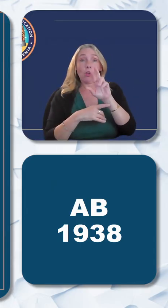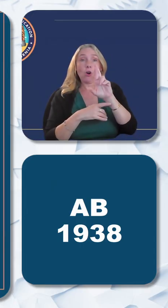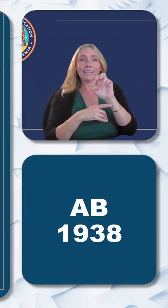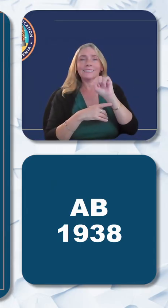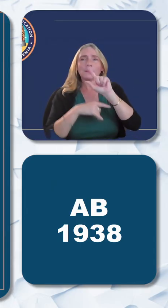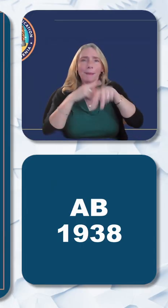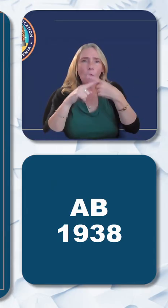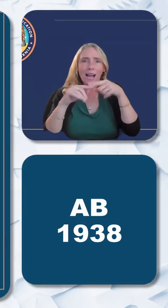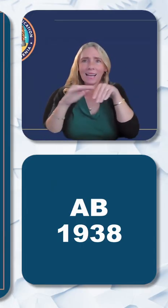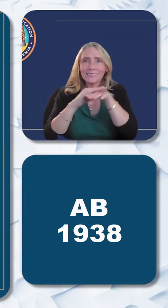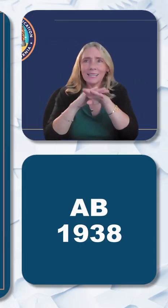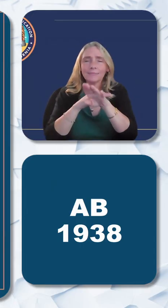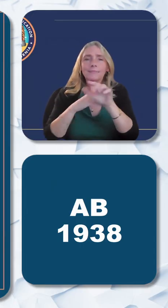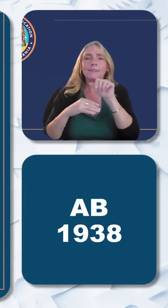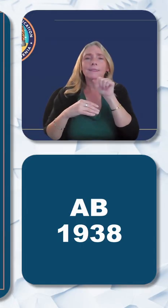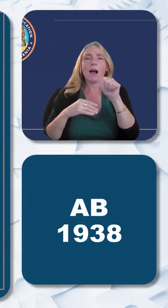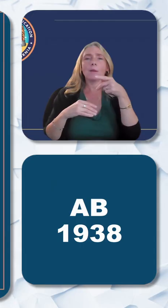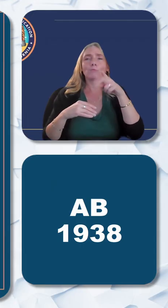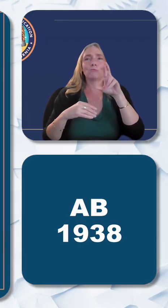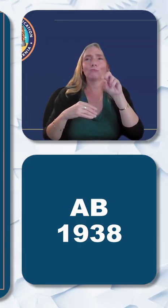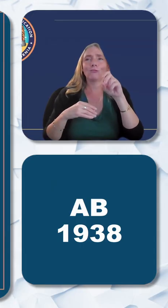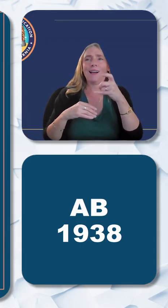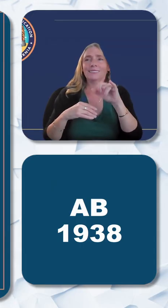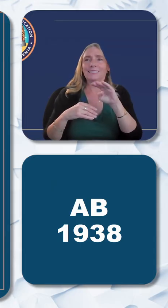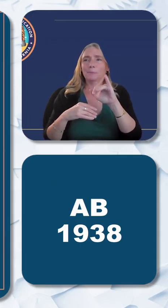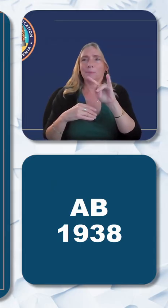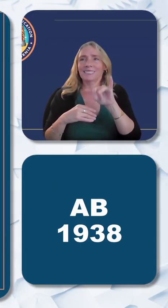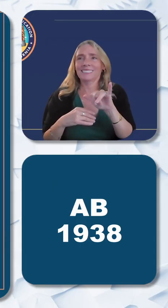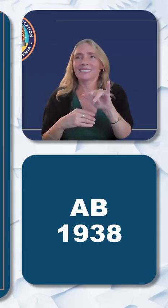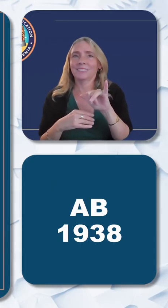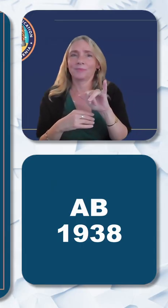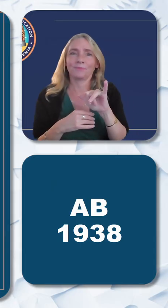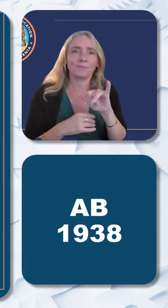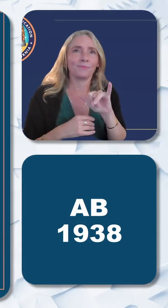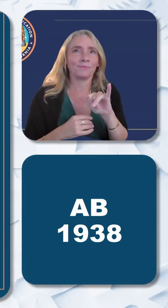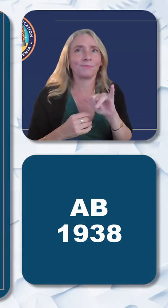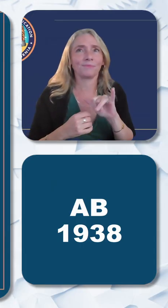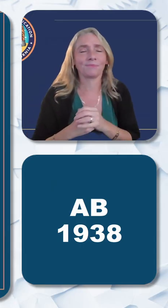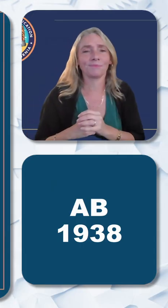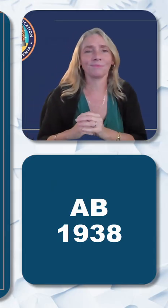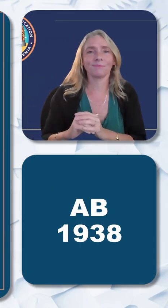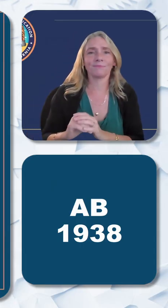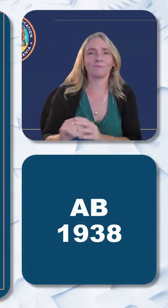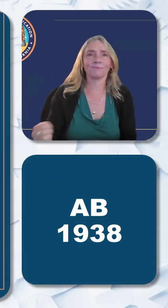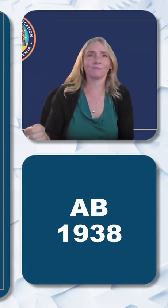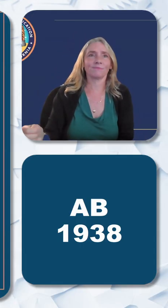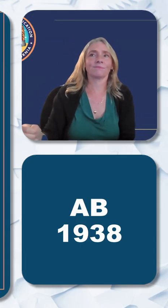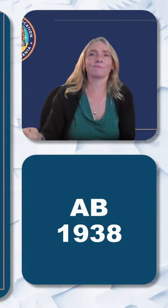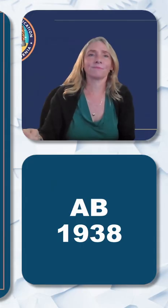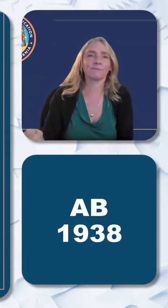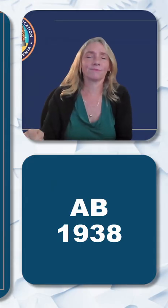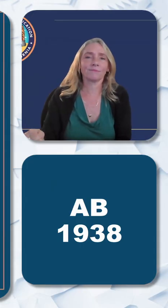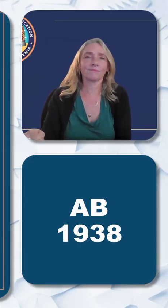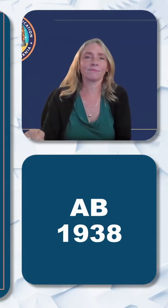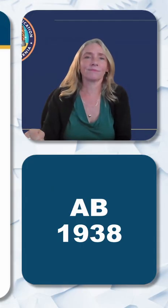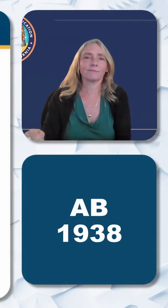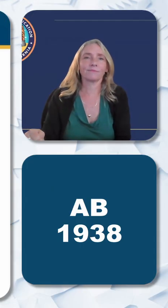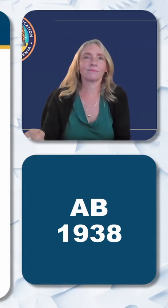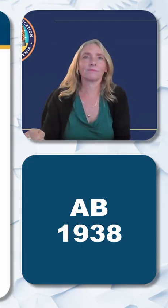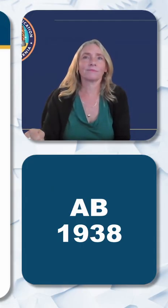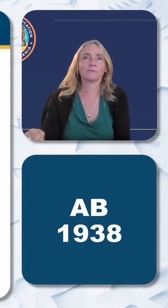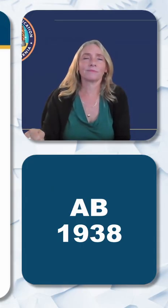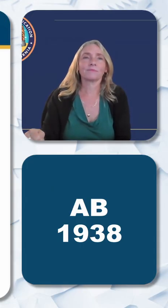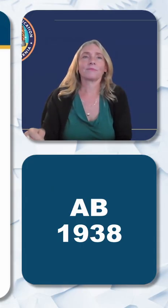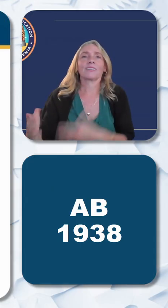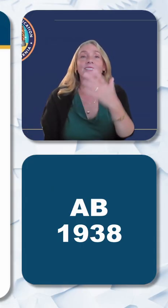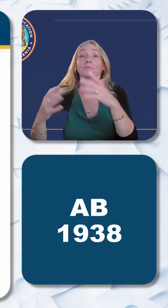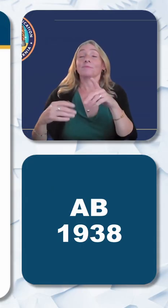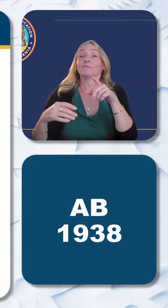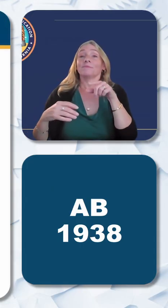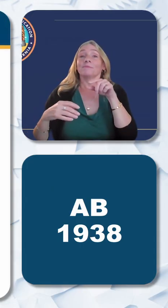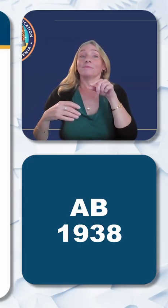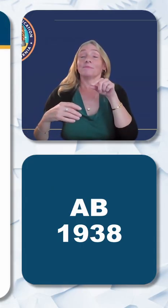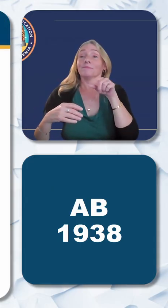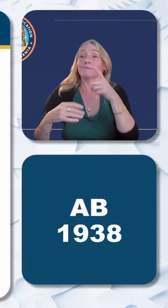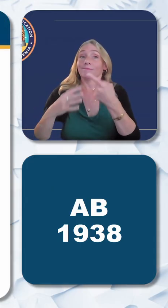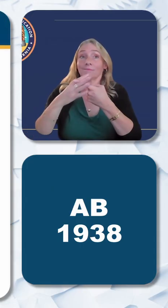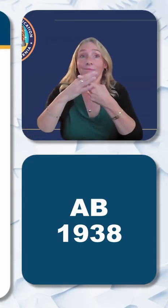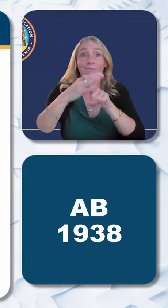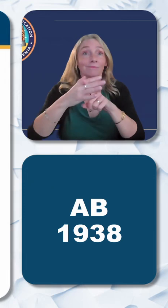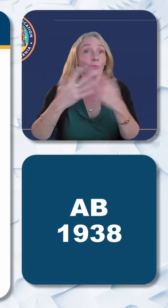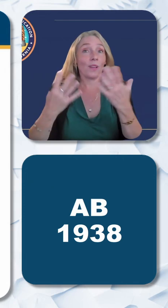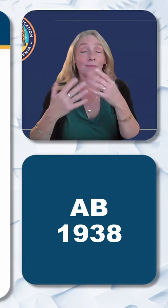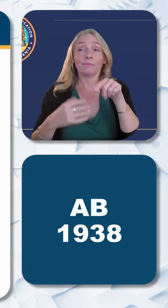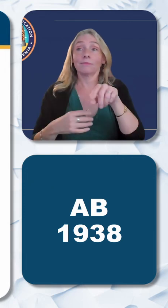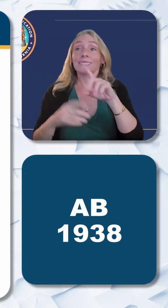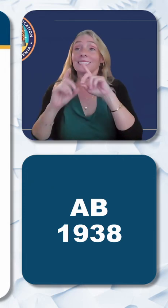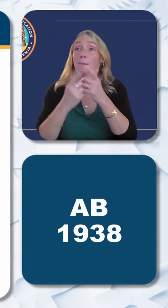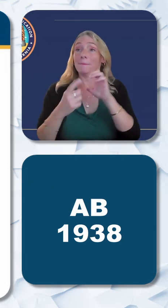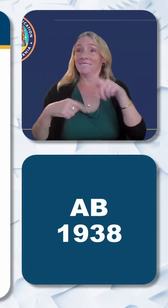The key concept here is LRE is about access, not just proximity.